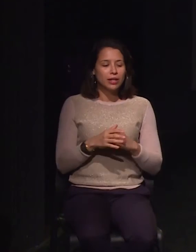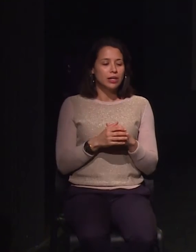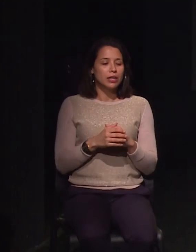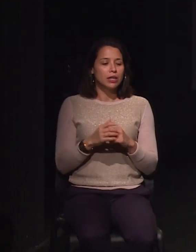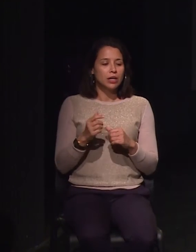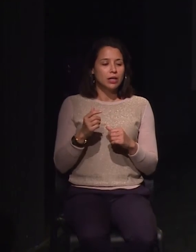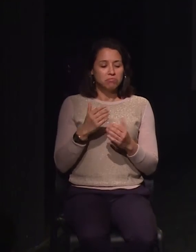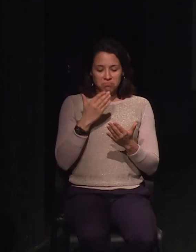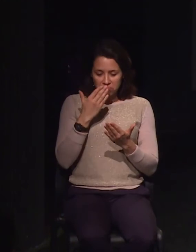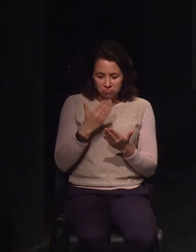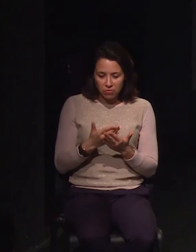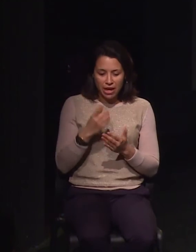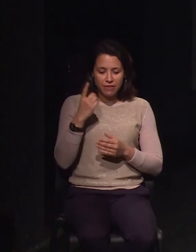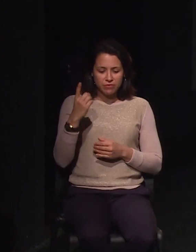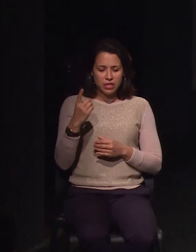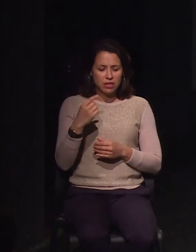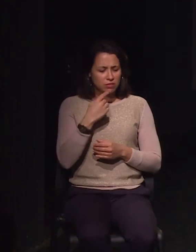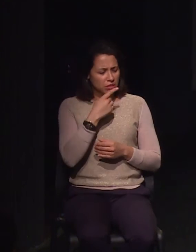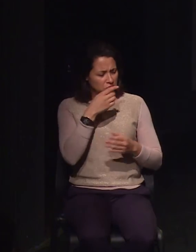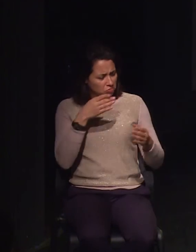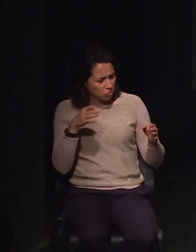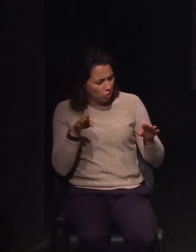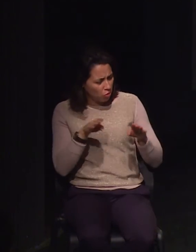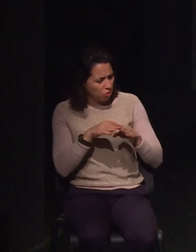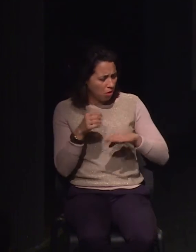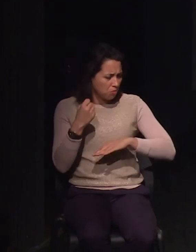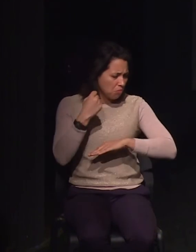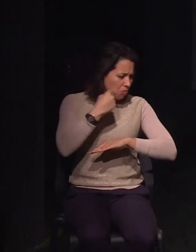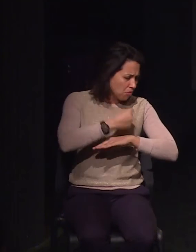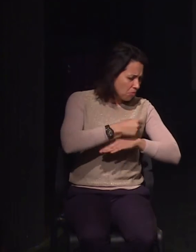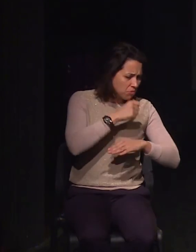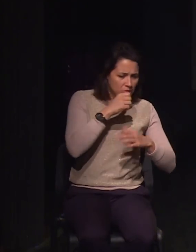a few years ago, it’s closed, it’s not allowing people in, it was all like this.